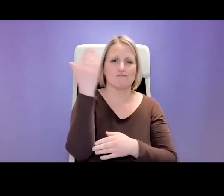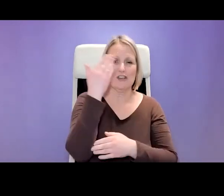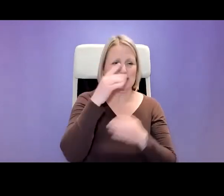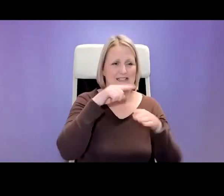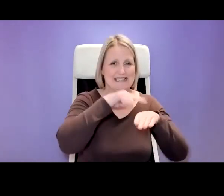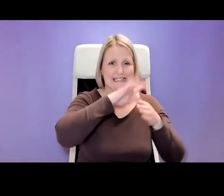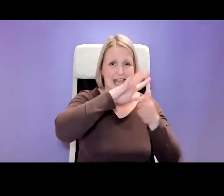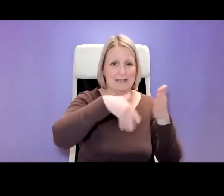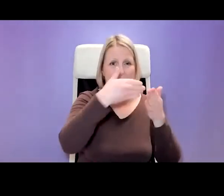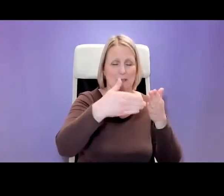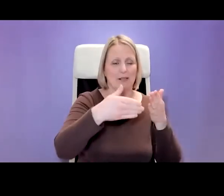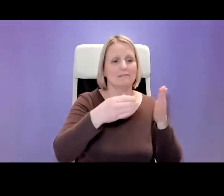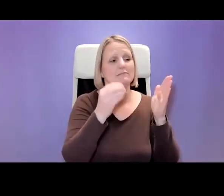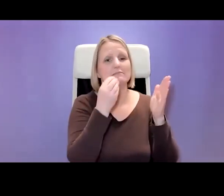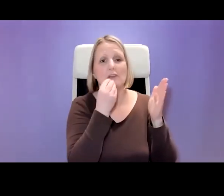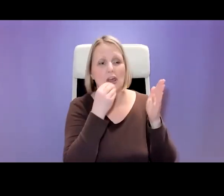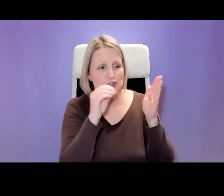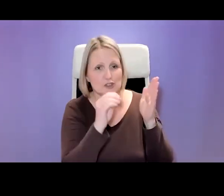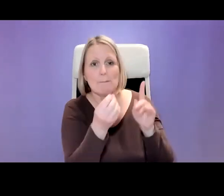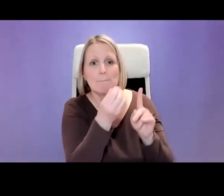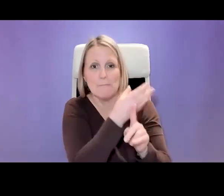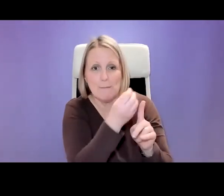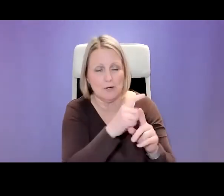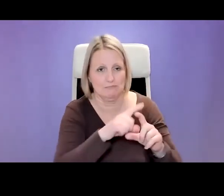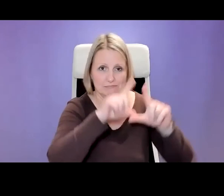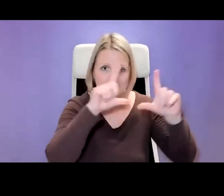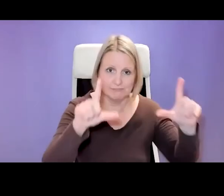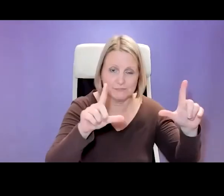"if you're interested check out our new program in Disability and Theology"